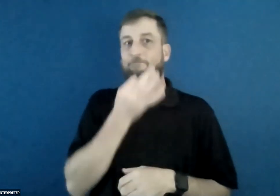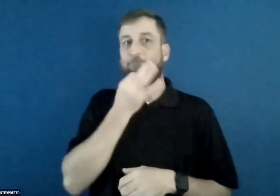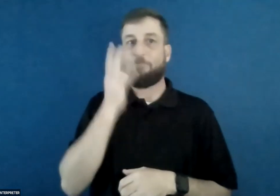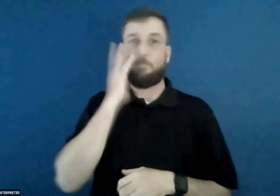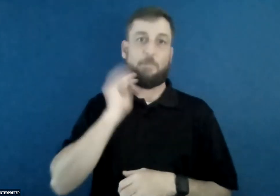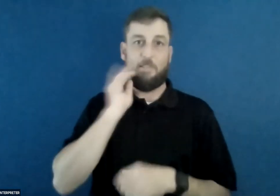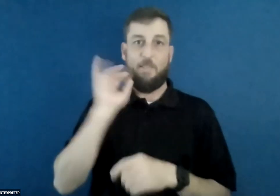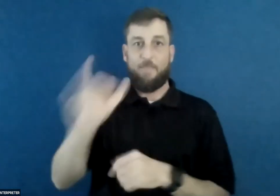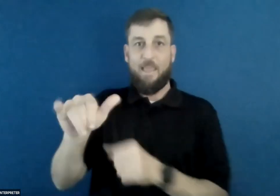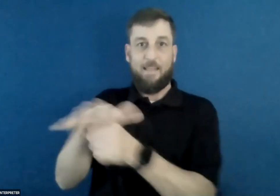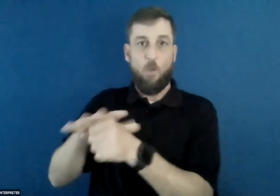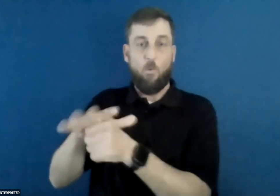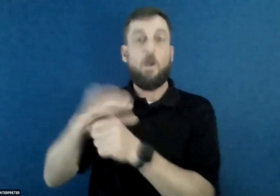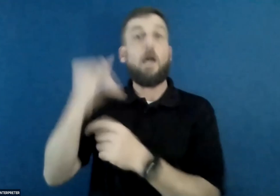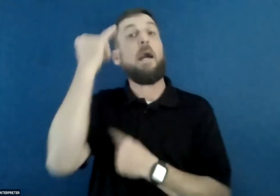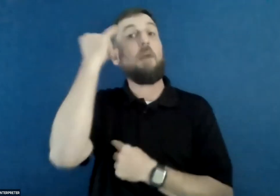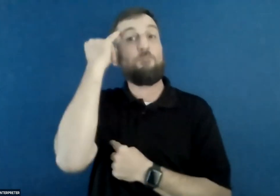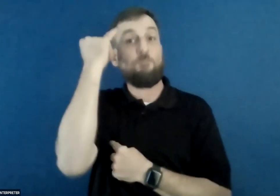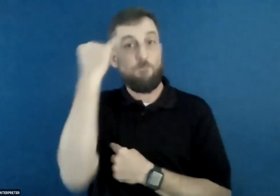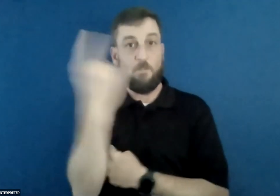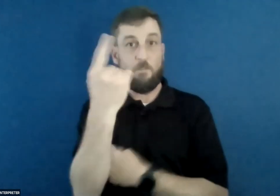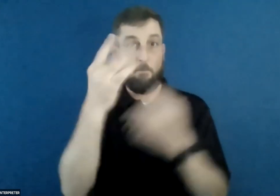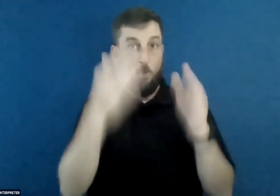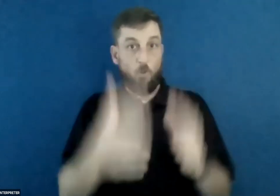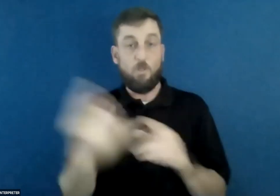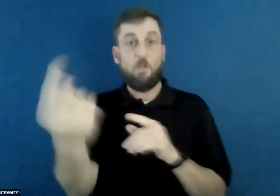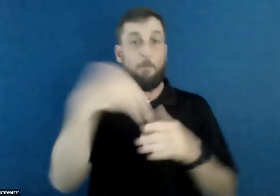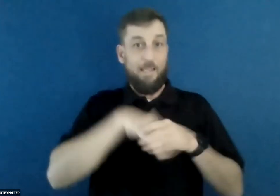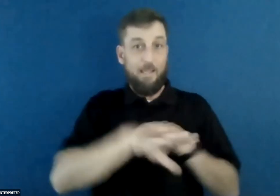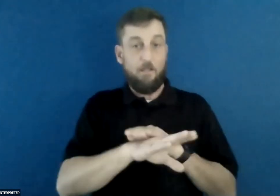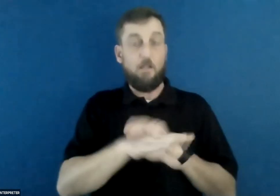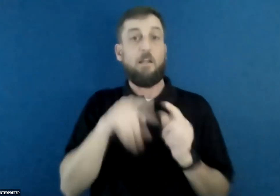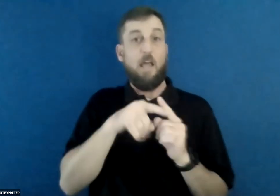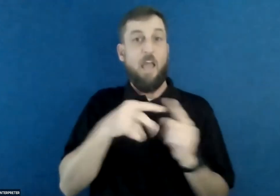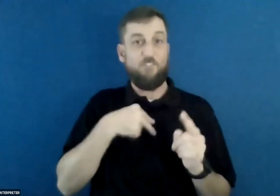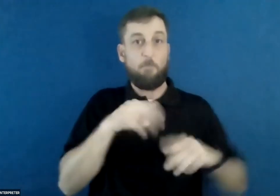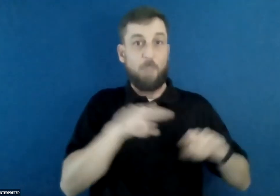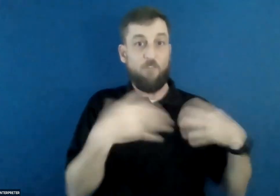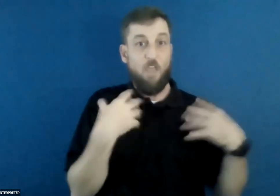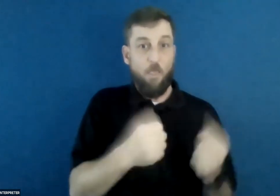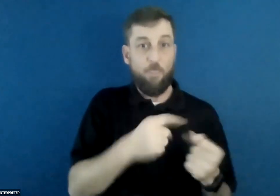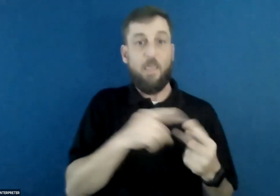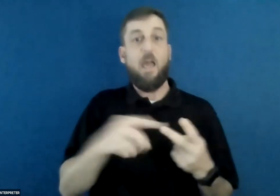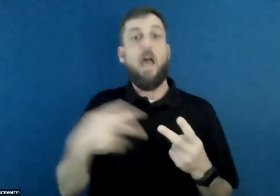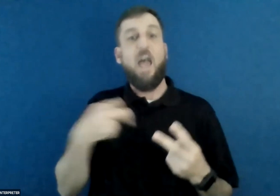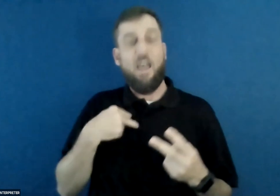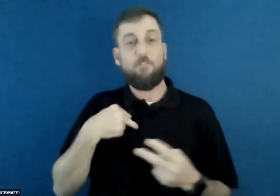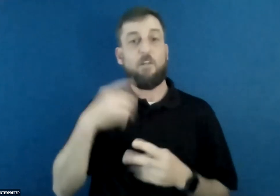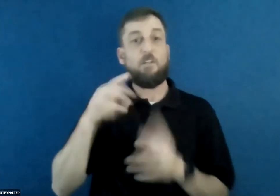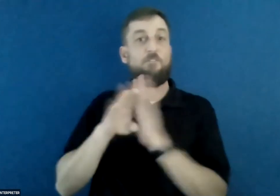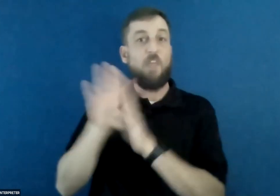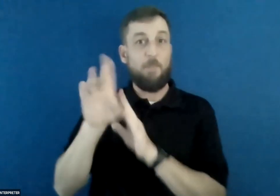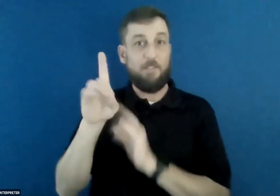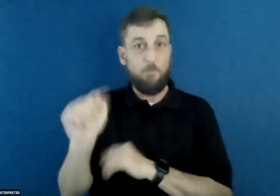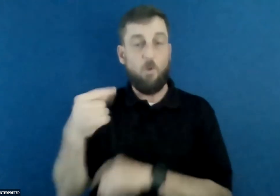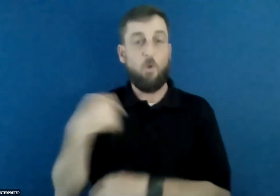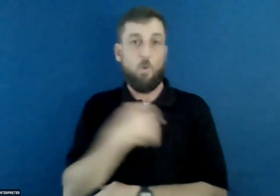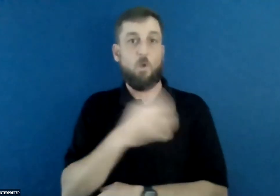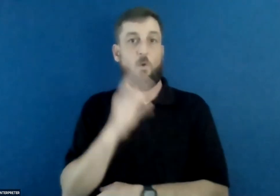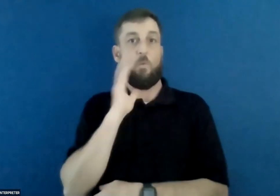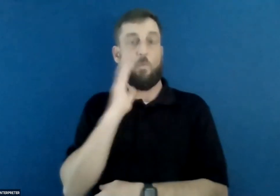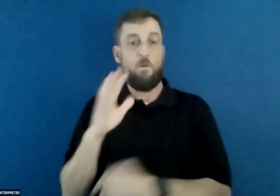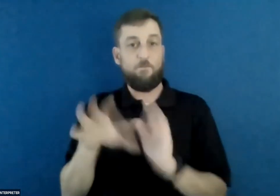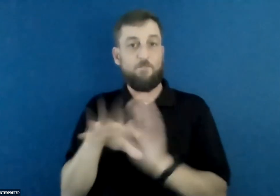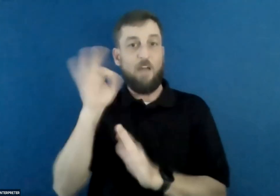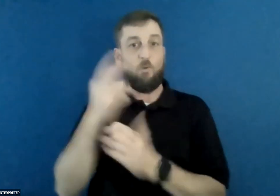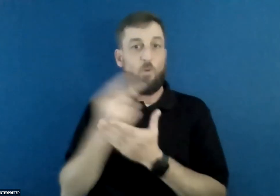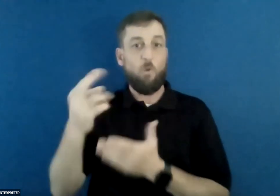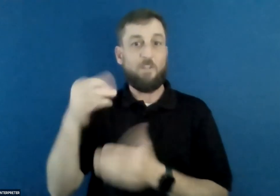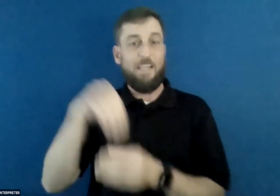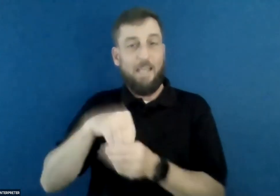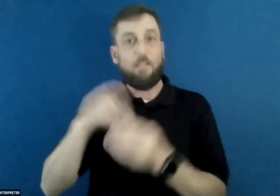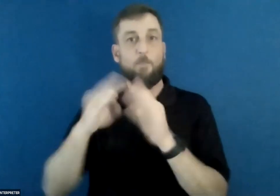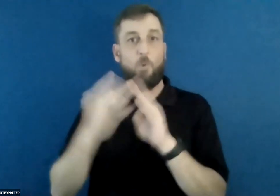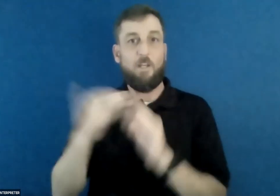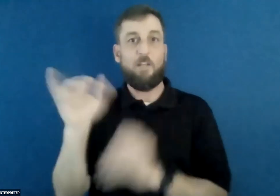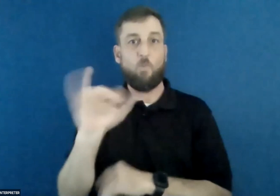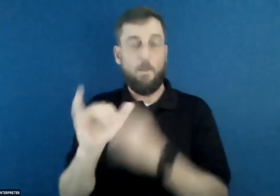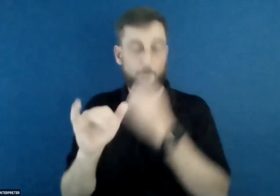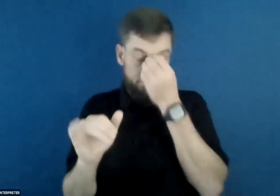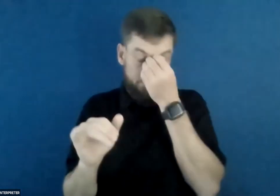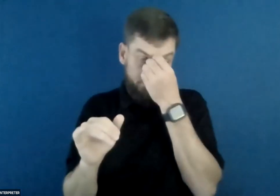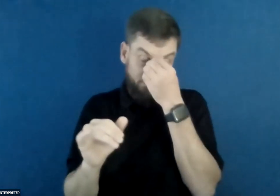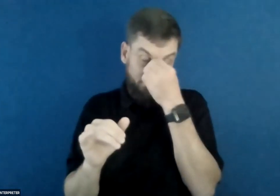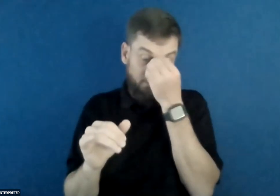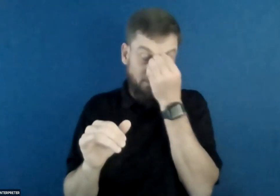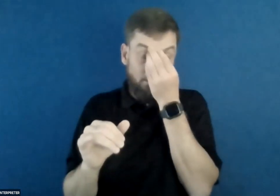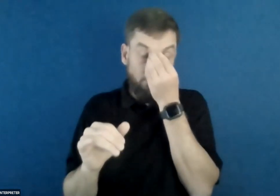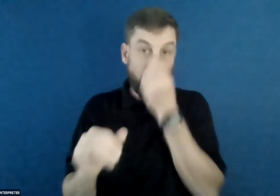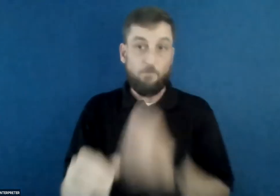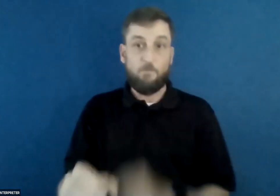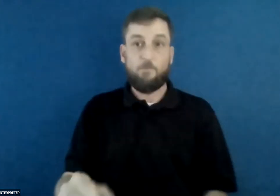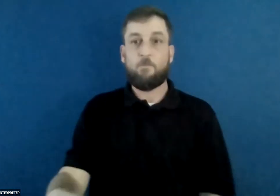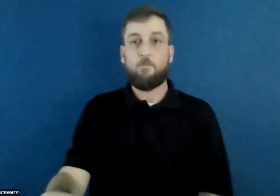But if an individual comes in with developmental disability and behavioral health. We will work together to try to find those resources in the community as well.